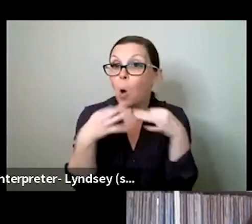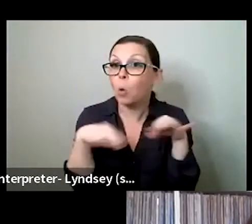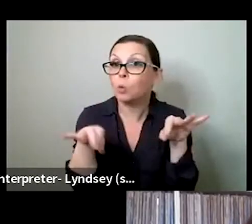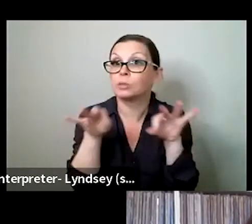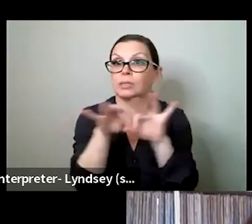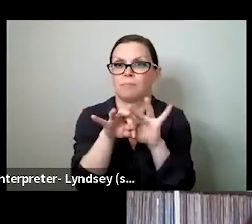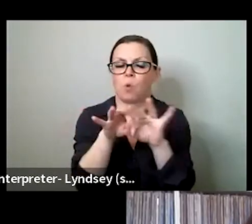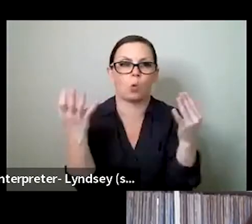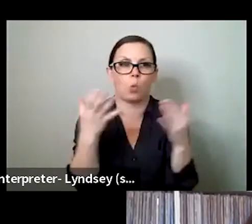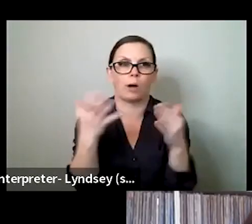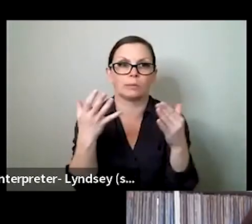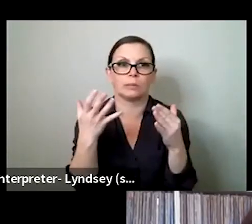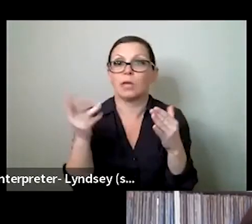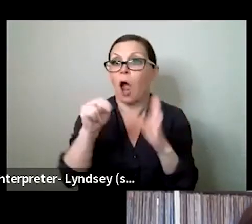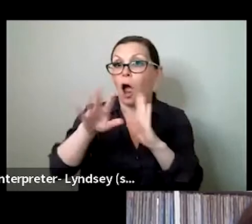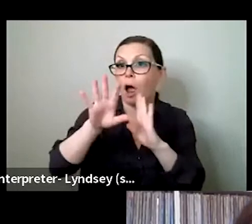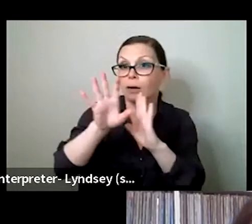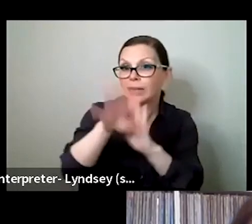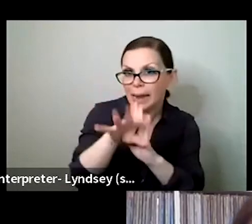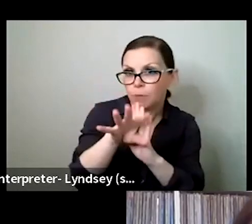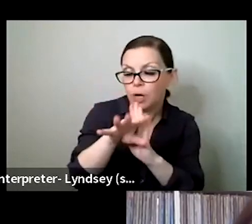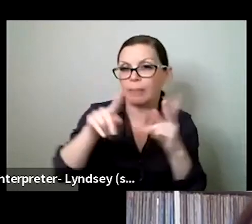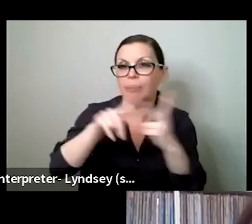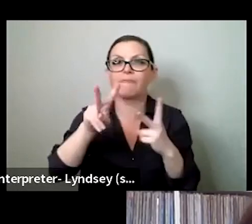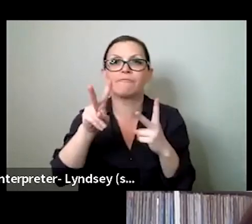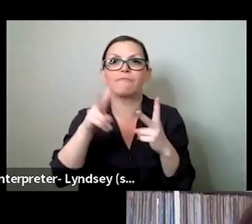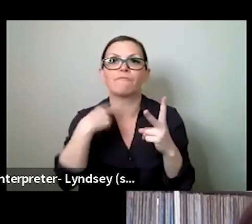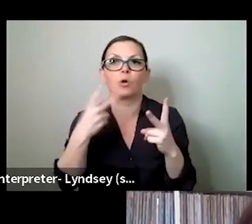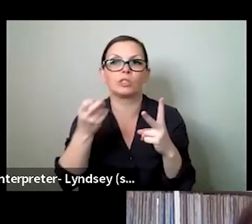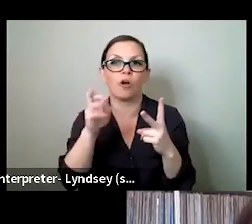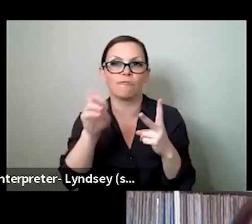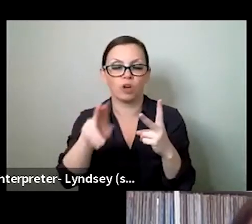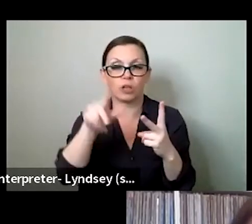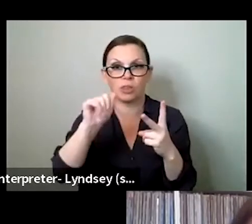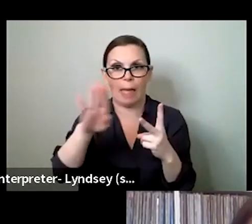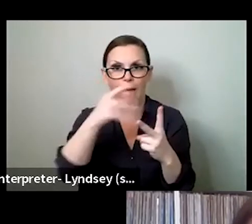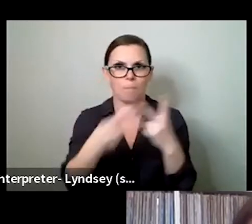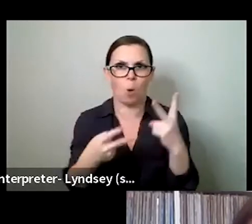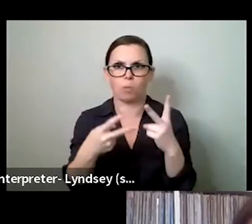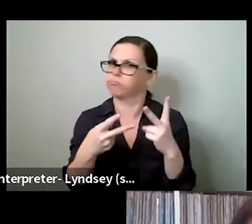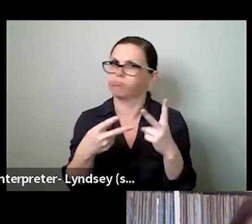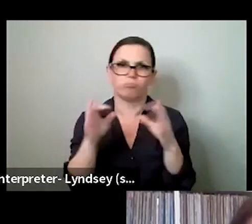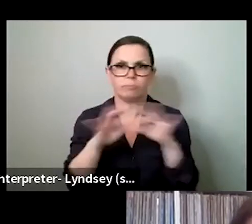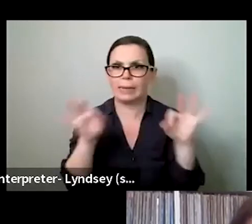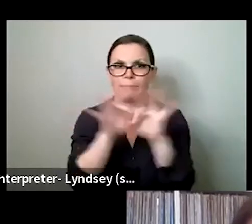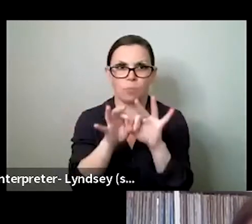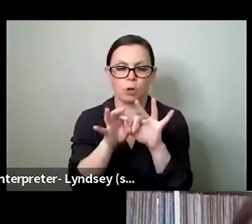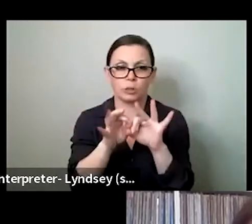are the on-camera and the voiceover labs. I think we've seen through the pandemic